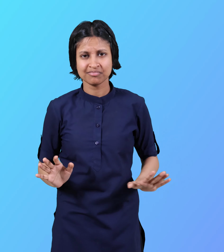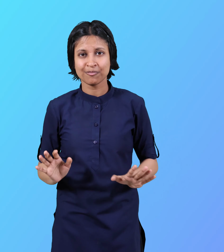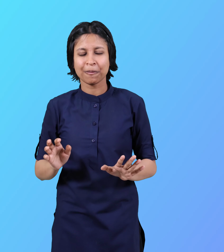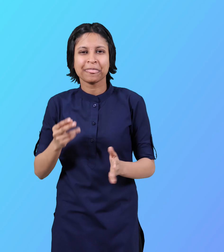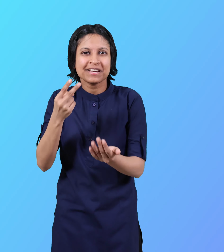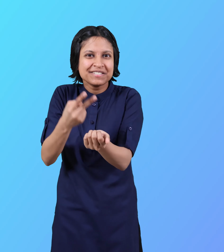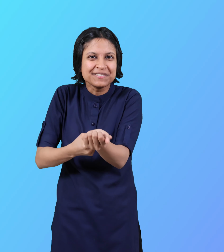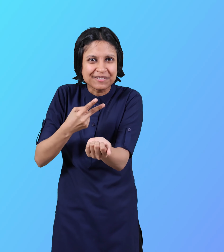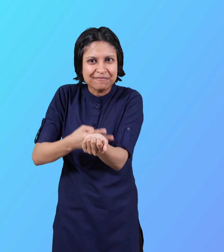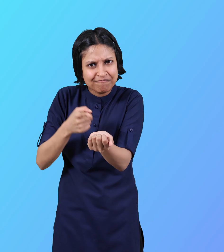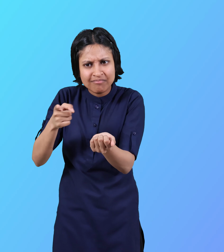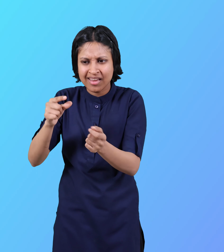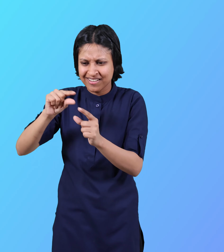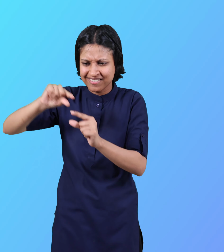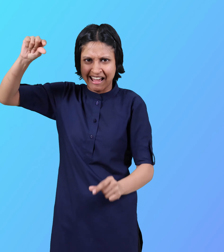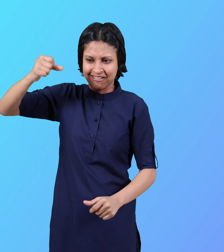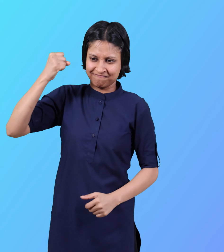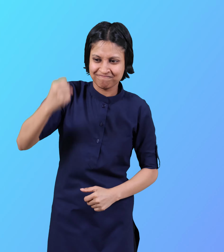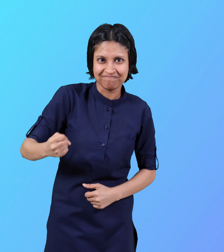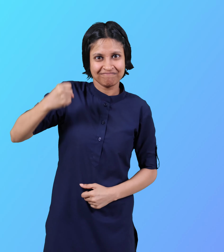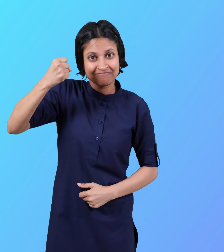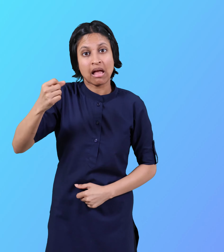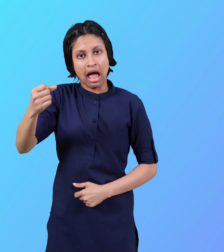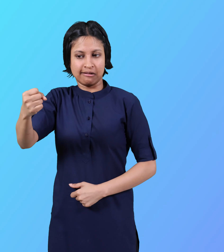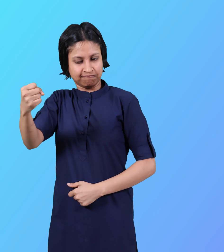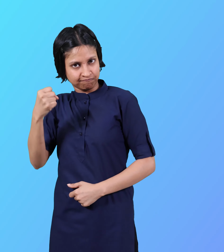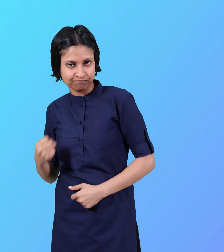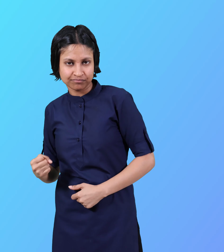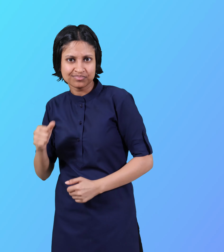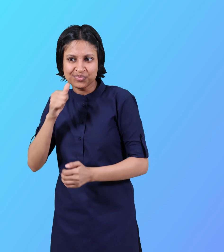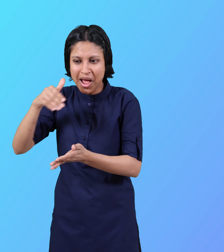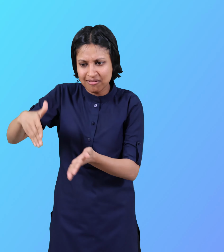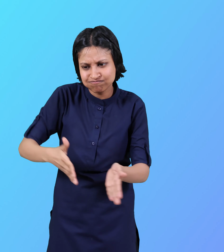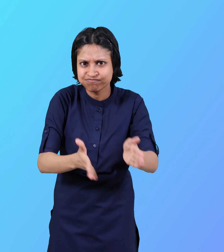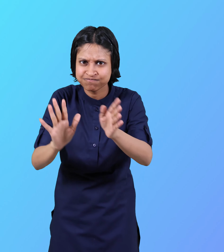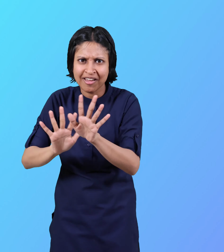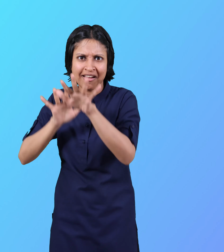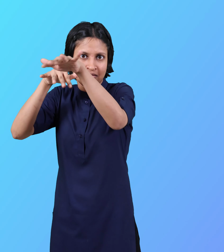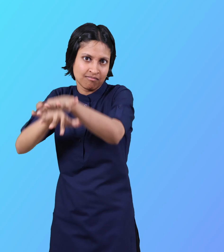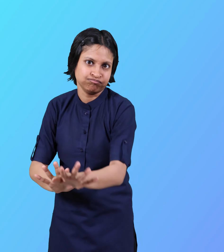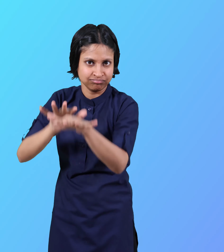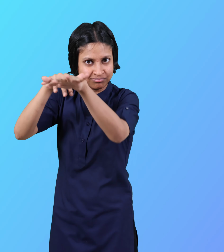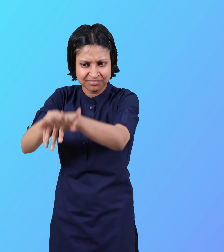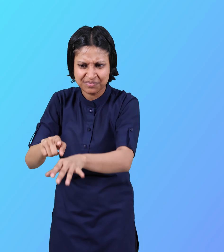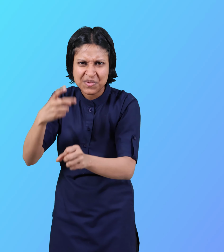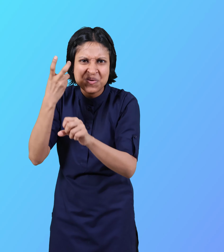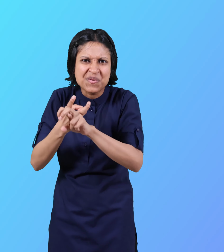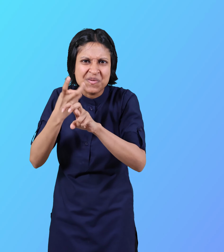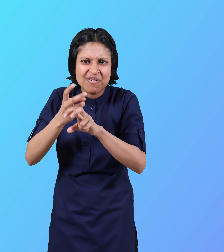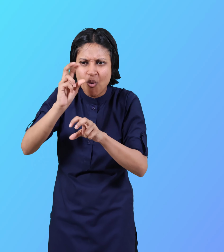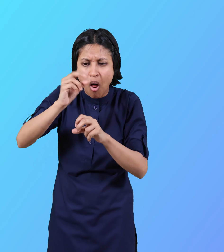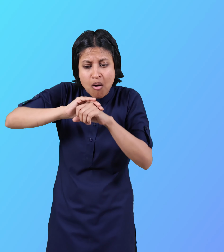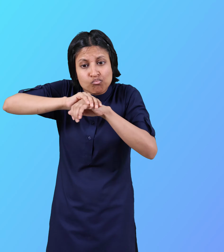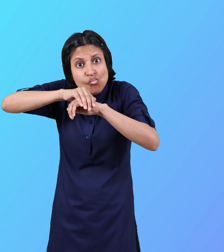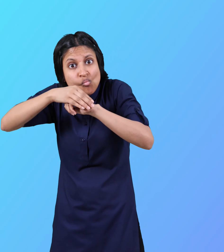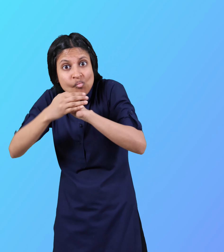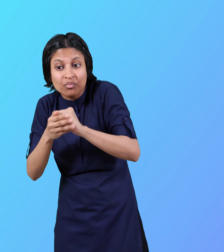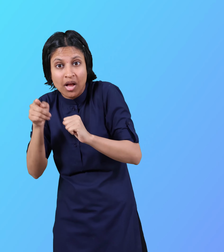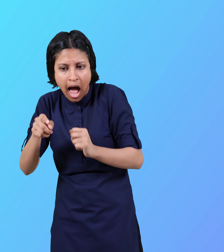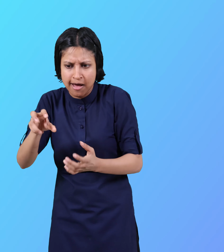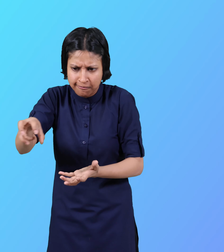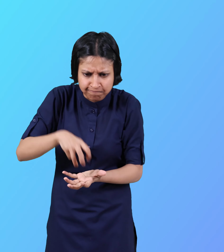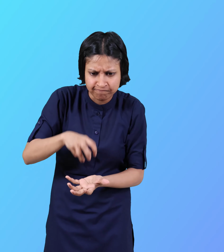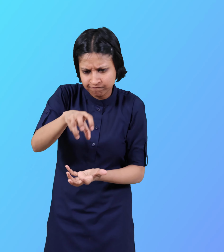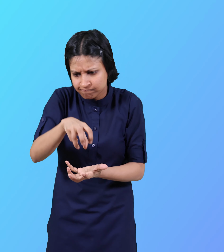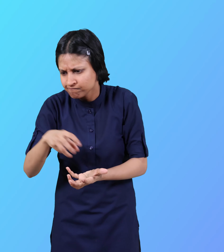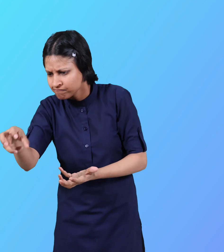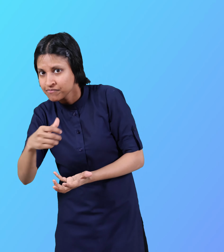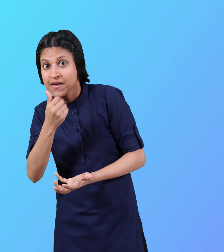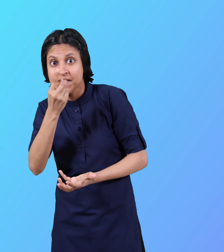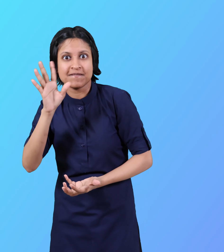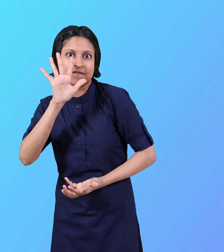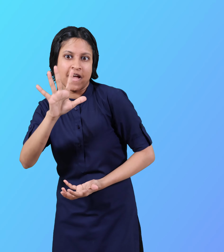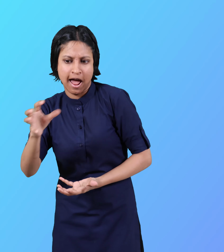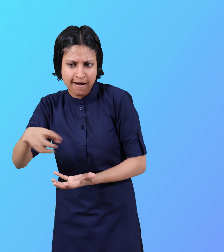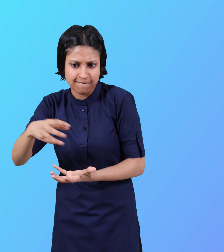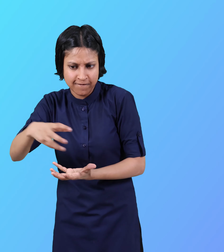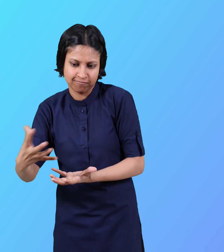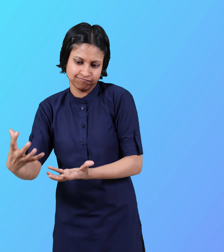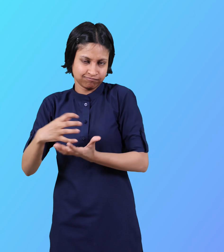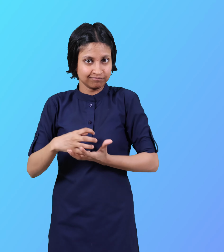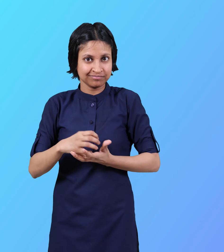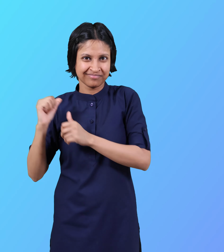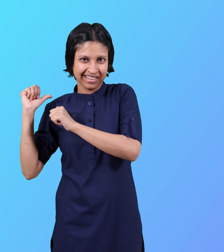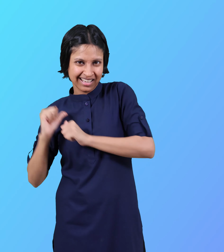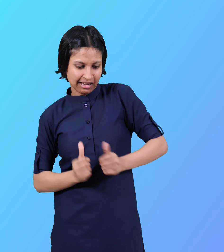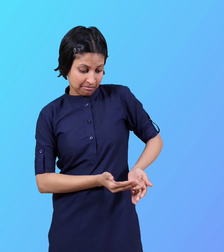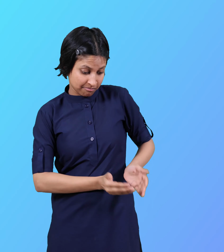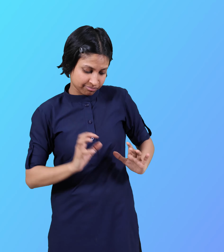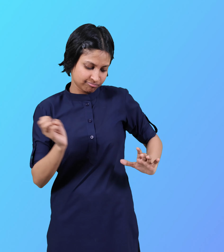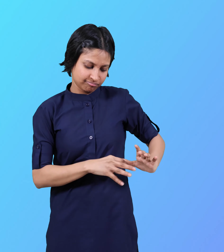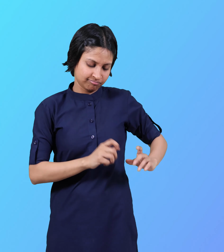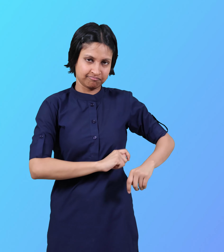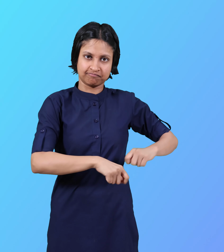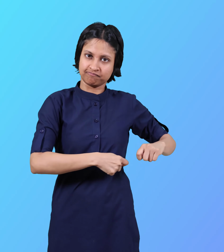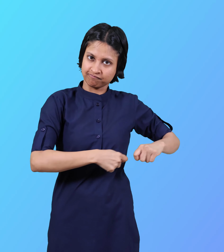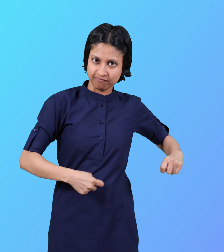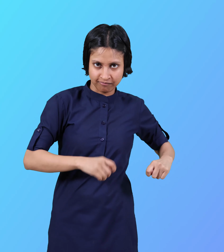He took his walking stick in his hand and went to find five smooth stones from the stream. He put the five stones in his shepherd’s bag